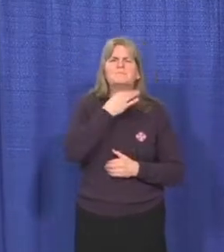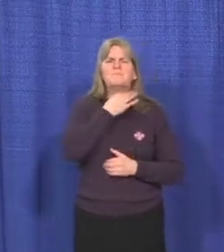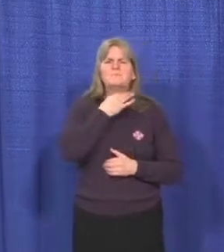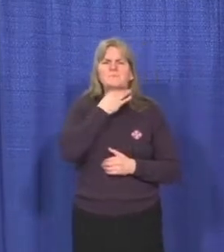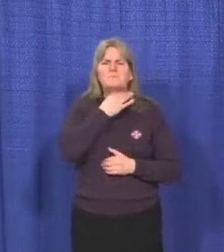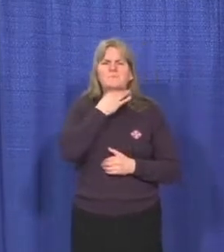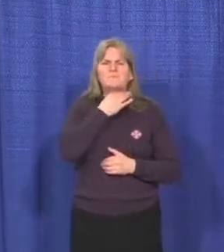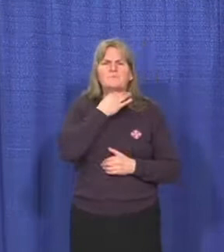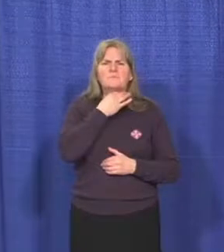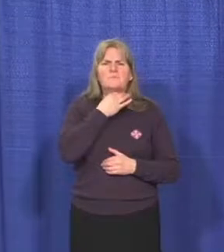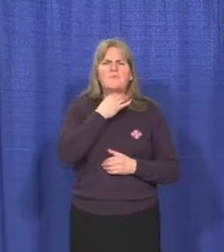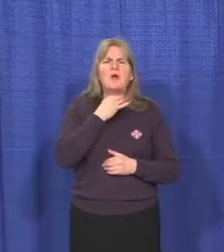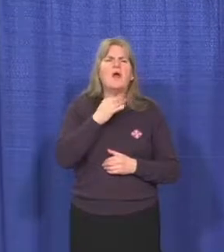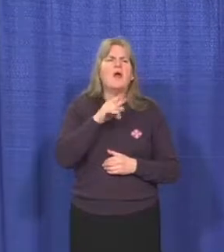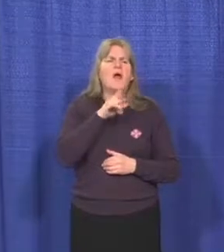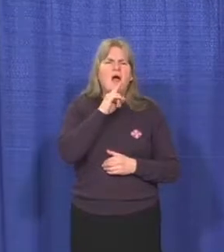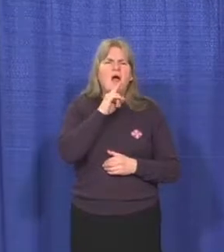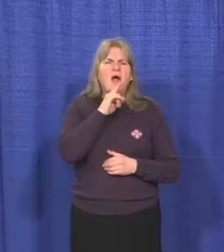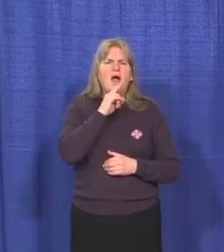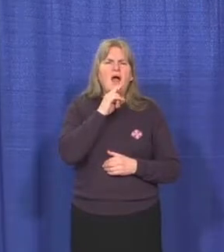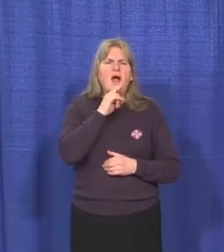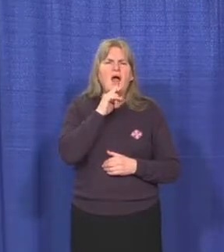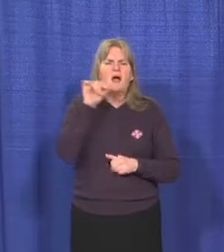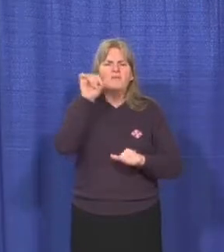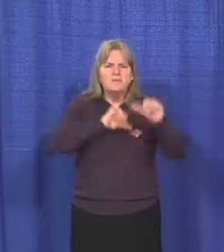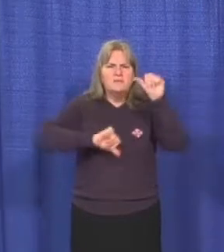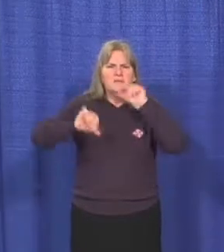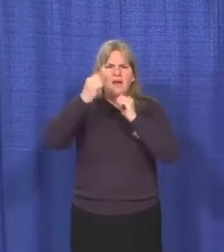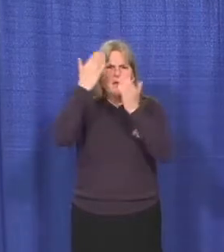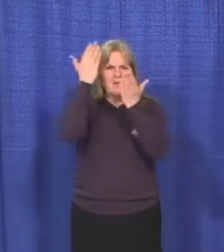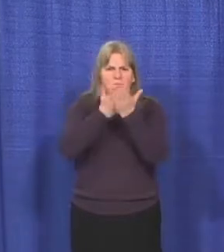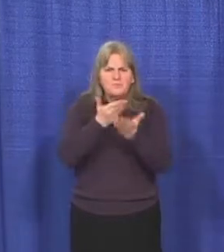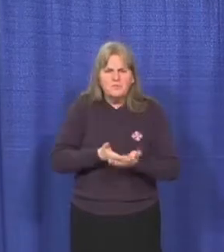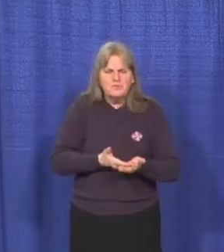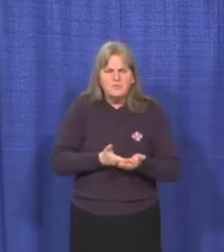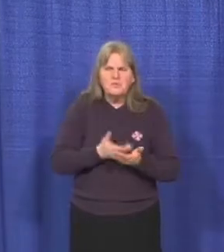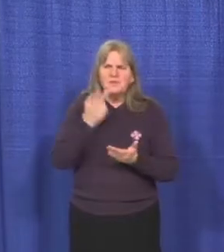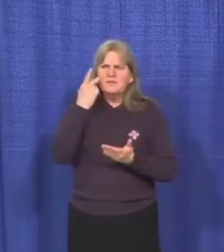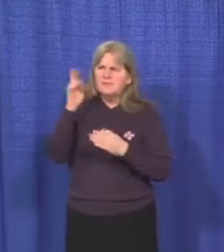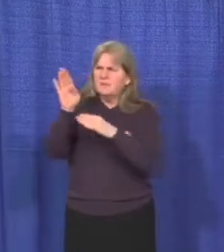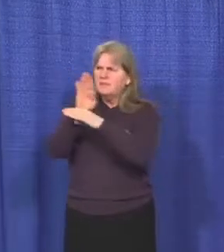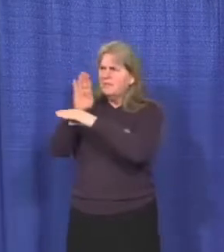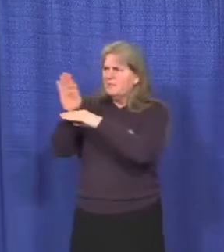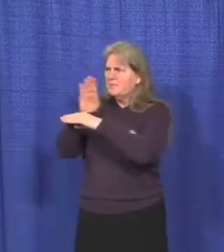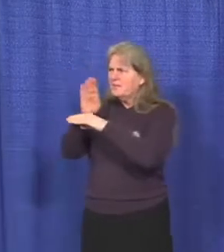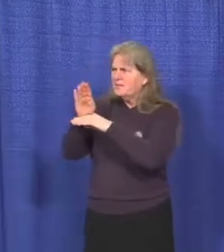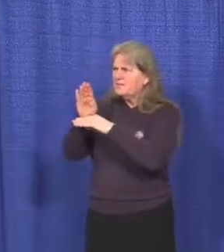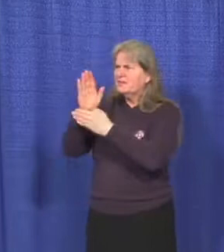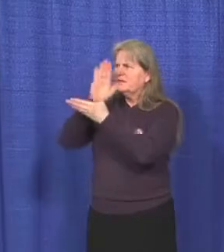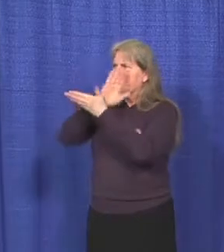What is the latest science on surfaces?